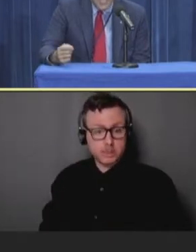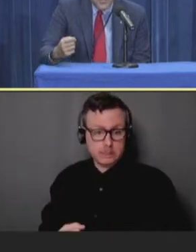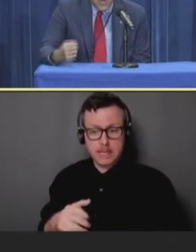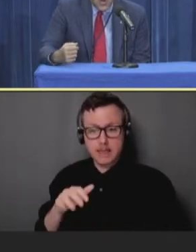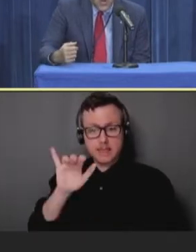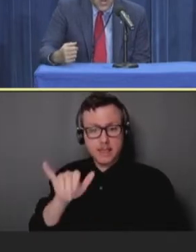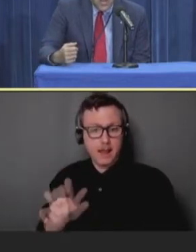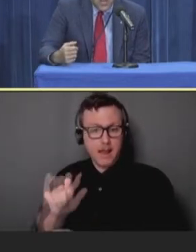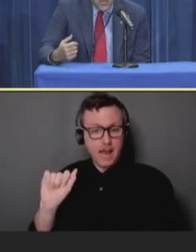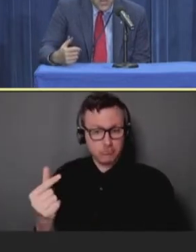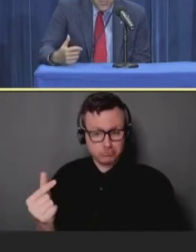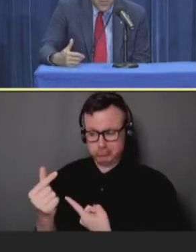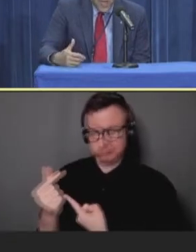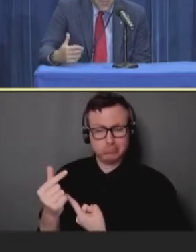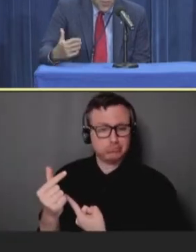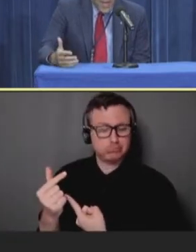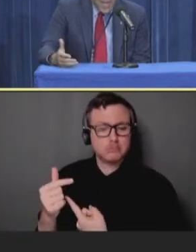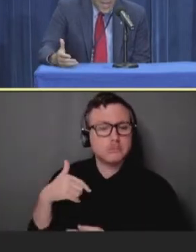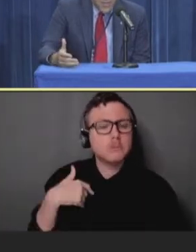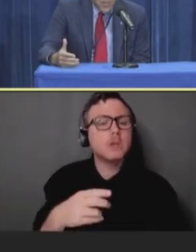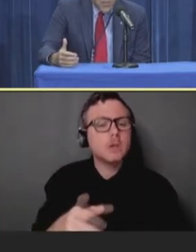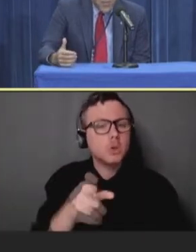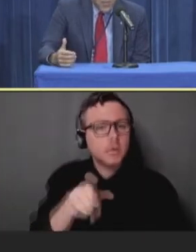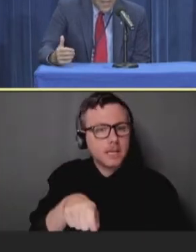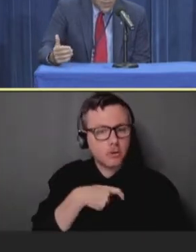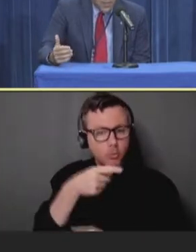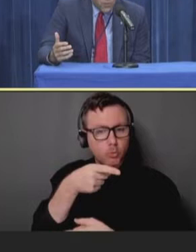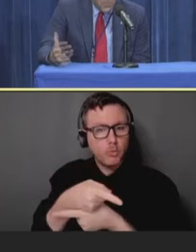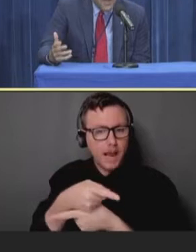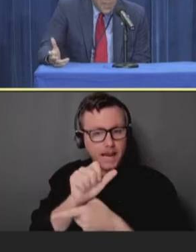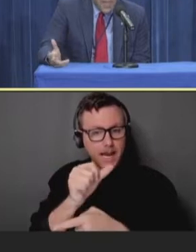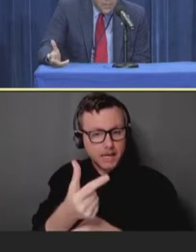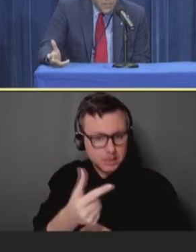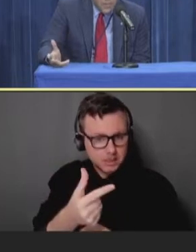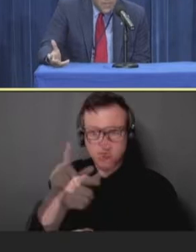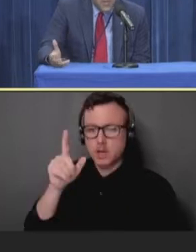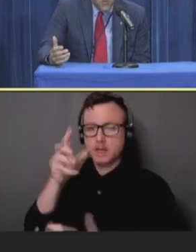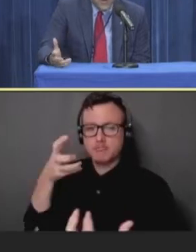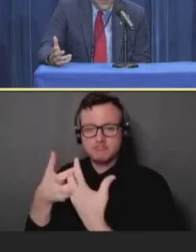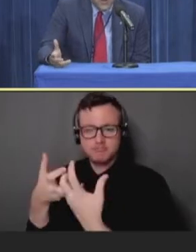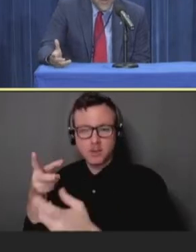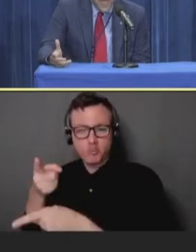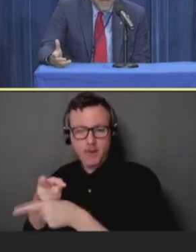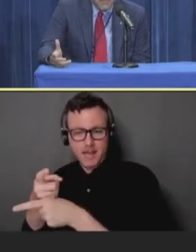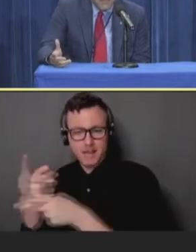And so, you need to provide the right antigens at the -- in the right place in order to get